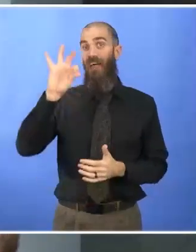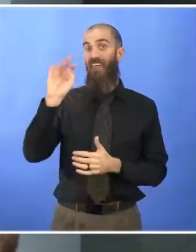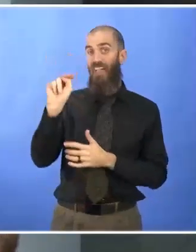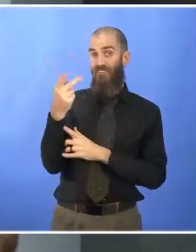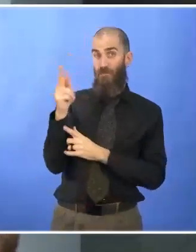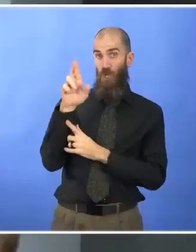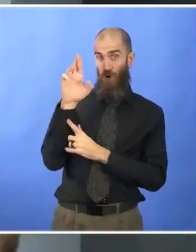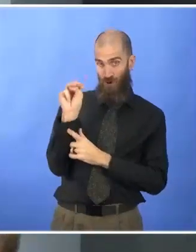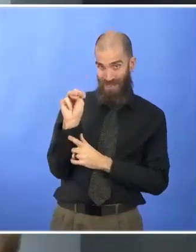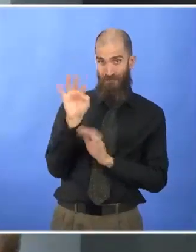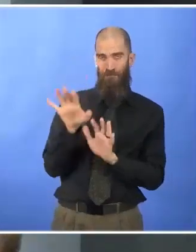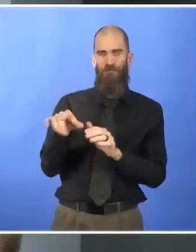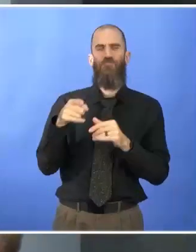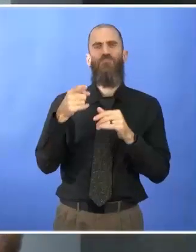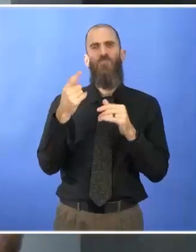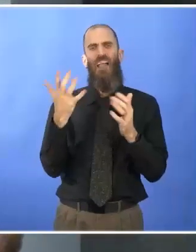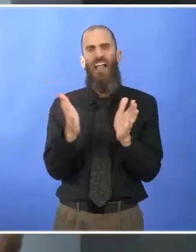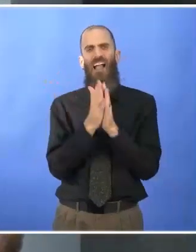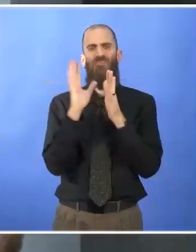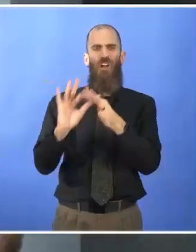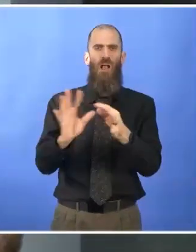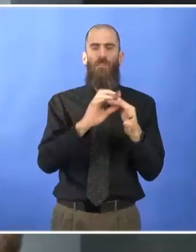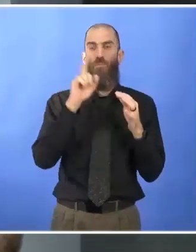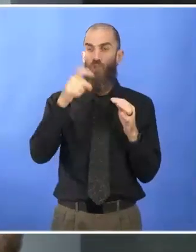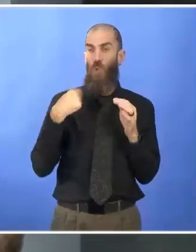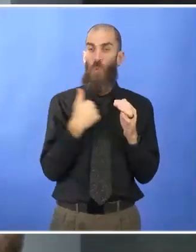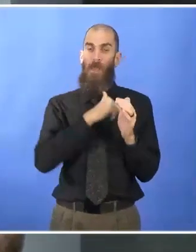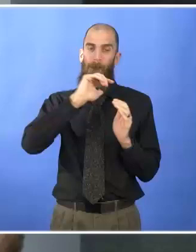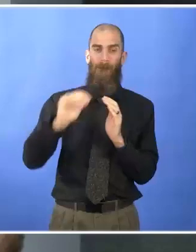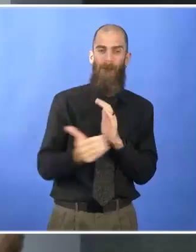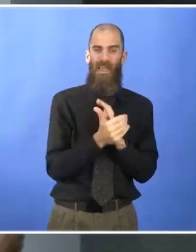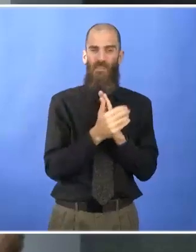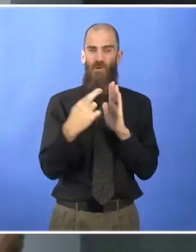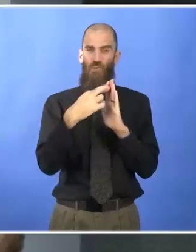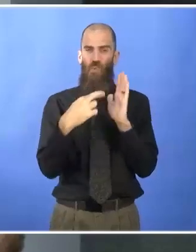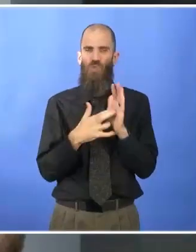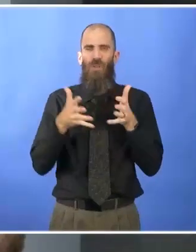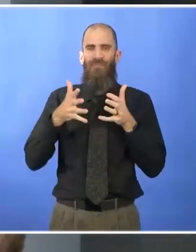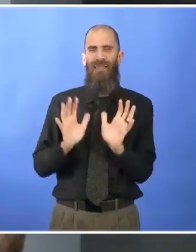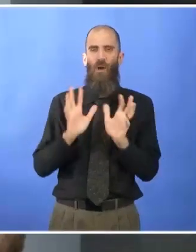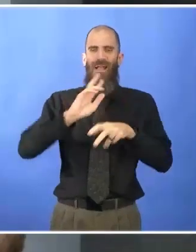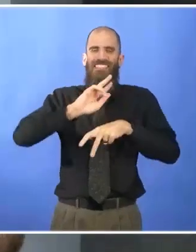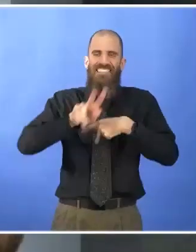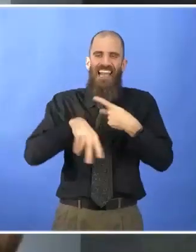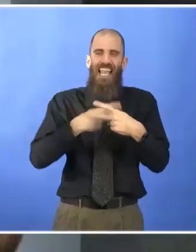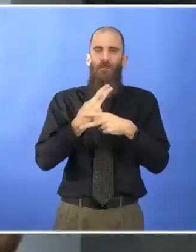A FORM OF ENTERPRISE REGISTRATION FOR INTERNET